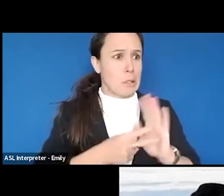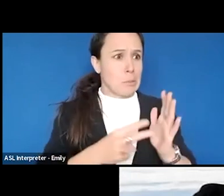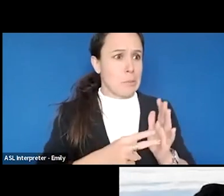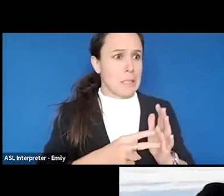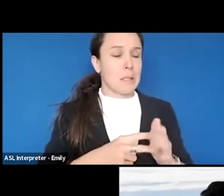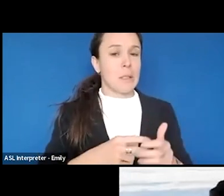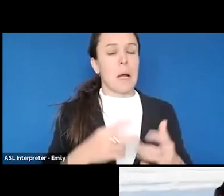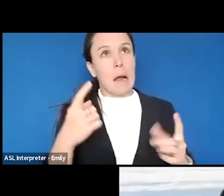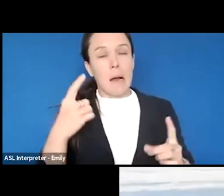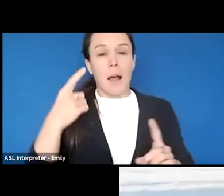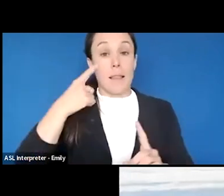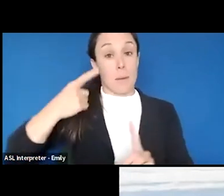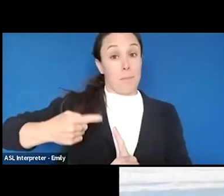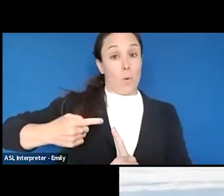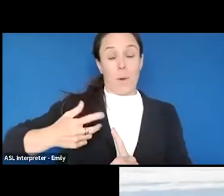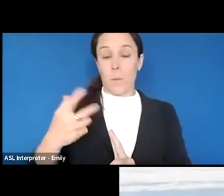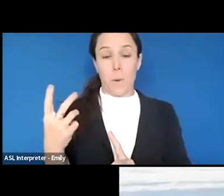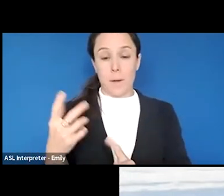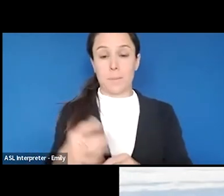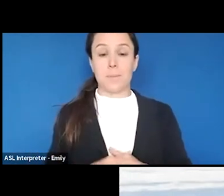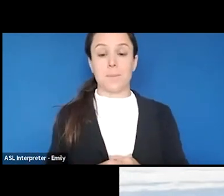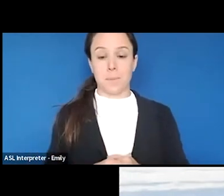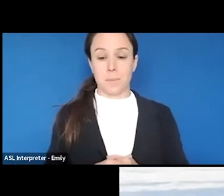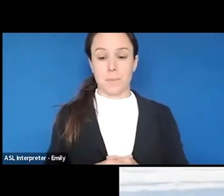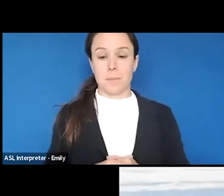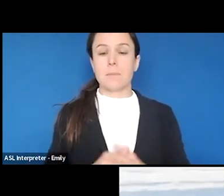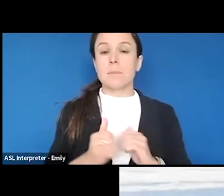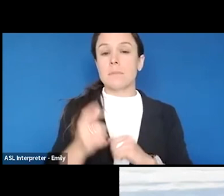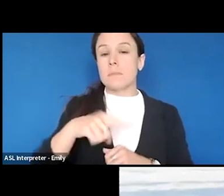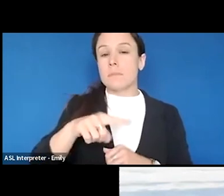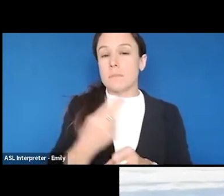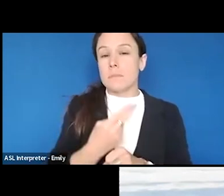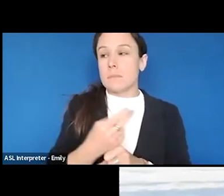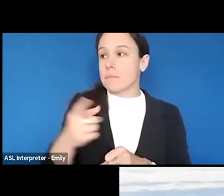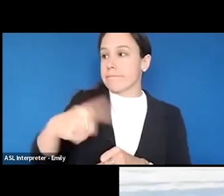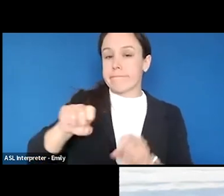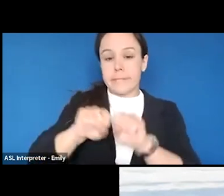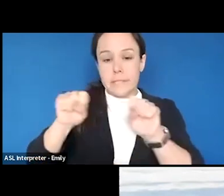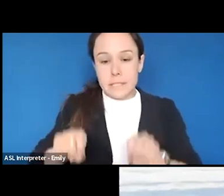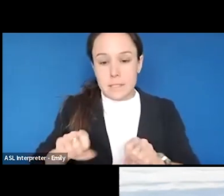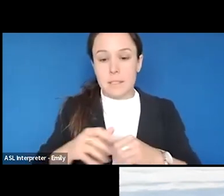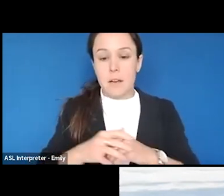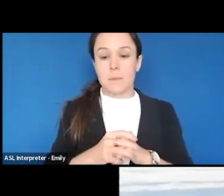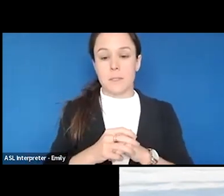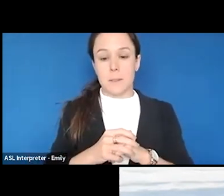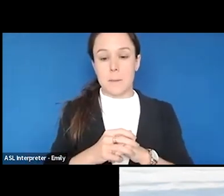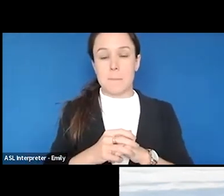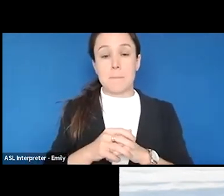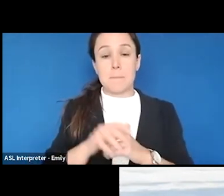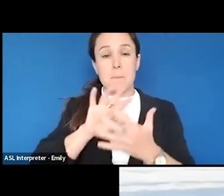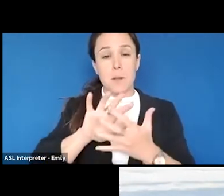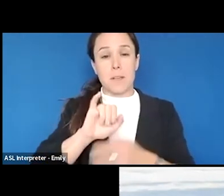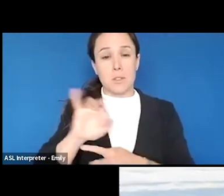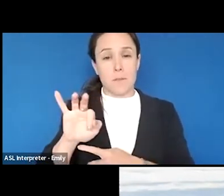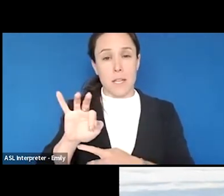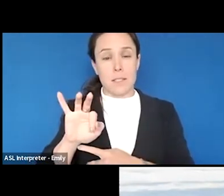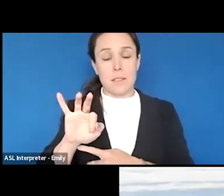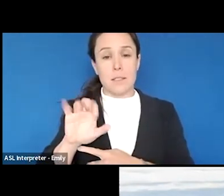the point here is how do we use these systems and the -- and the interfaces so that both the system